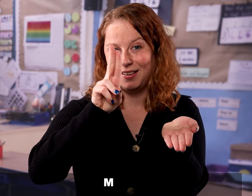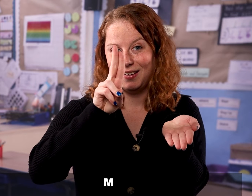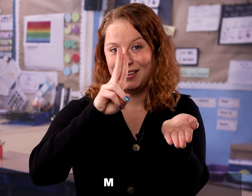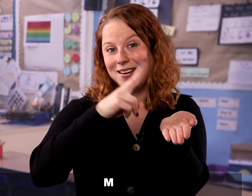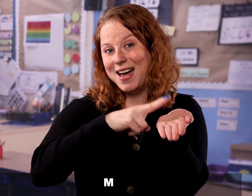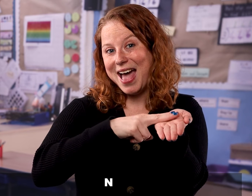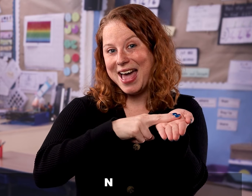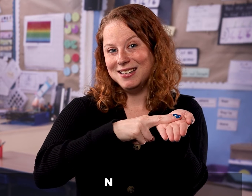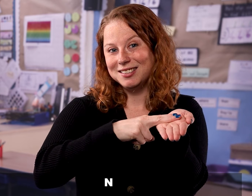N